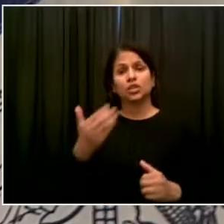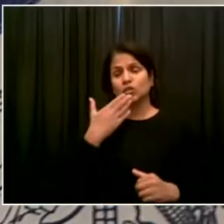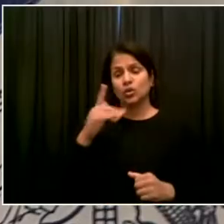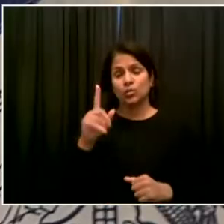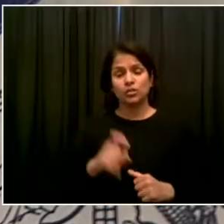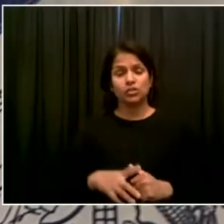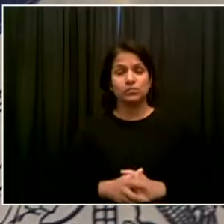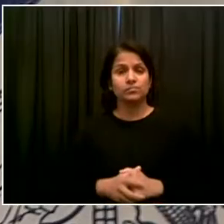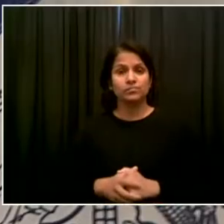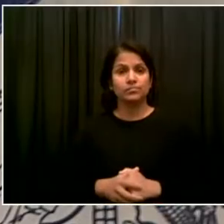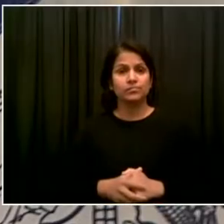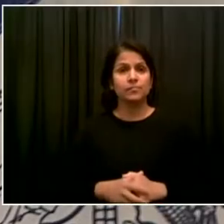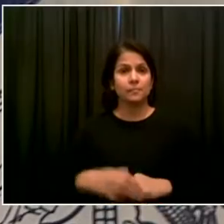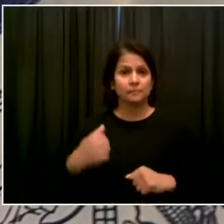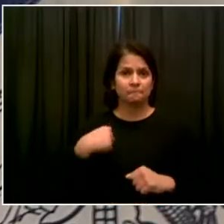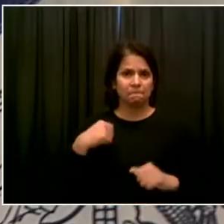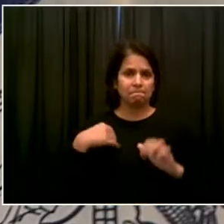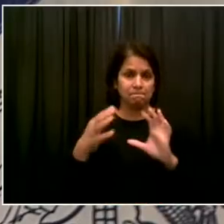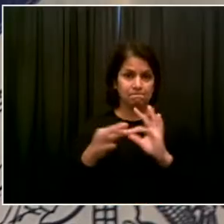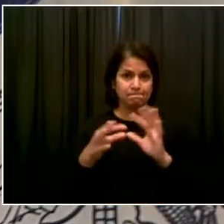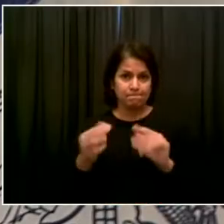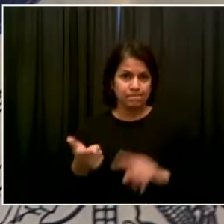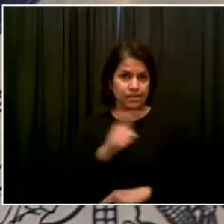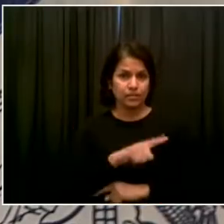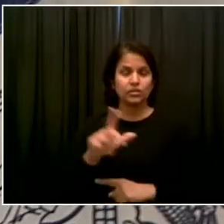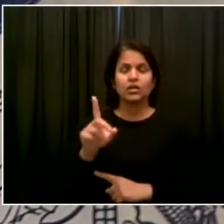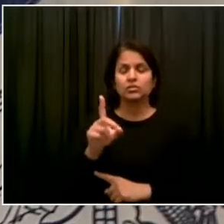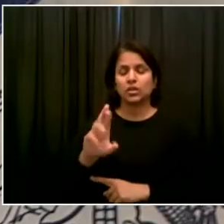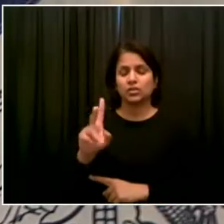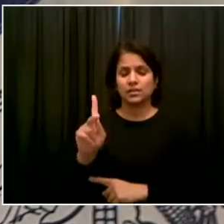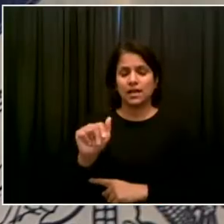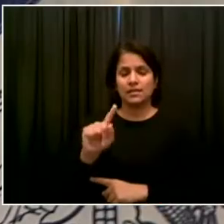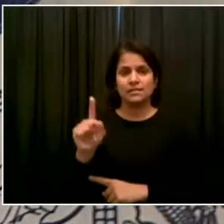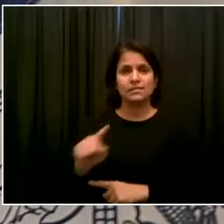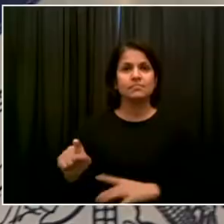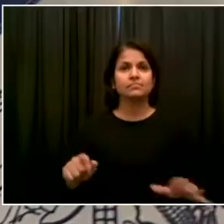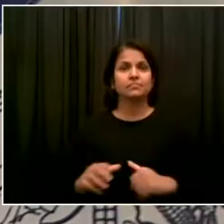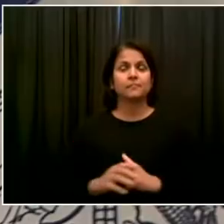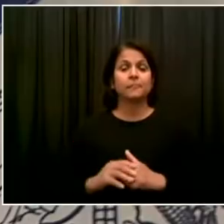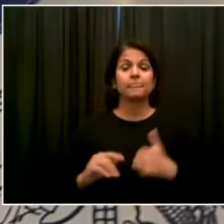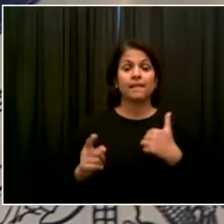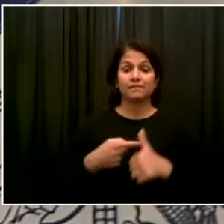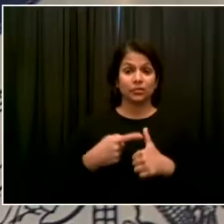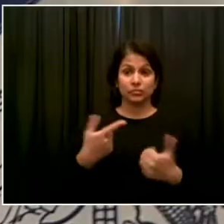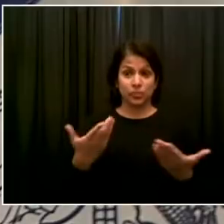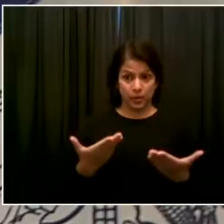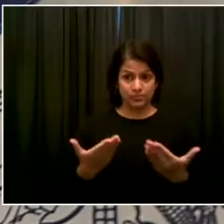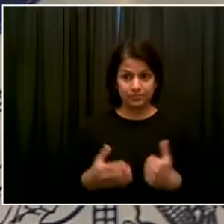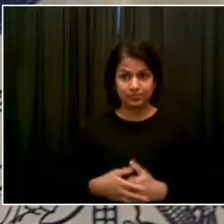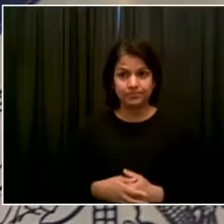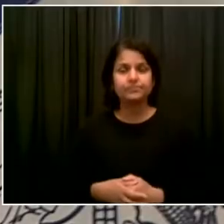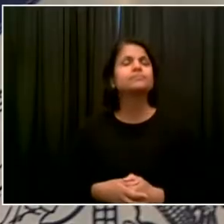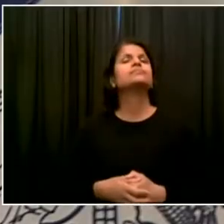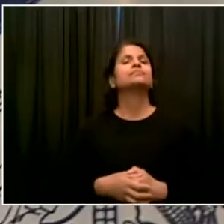OPTI KONIND OF LIMITED FROM HERE ON OUT OR HOW DO YOU RECTIFY THE SITUATION WHEN YOU FDOIND THAT SITUAOTIN S? THAT'S A GREAT QUESTION.